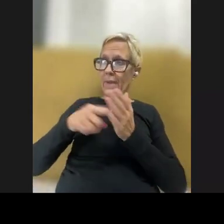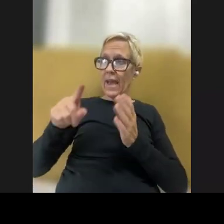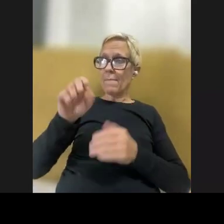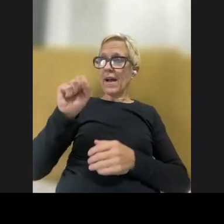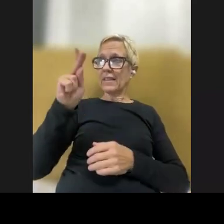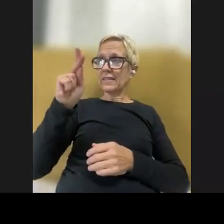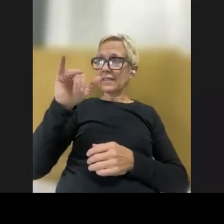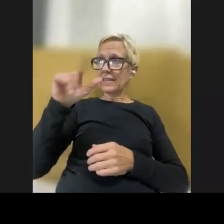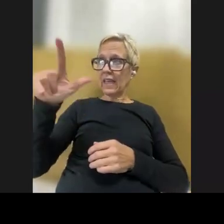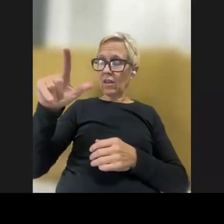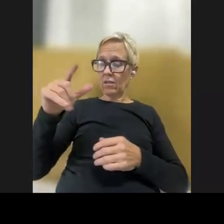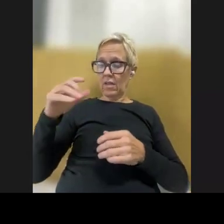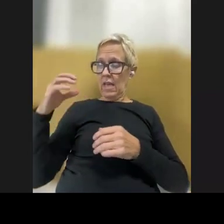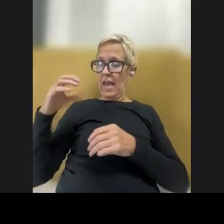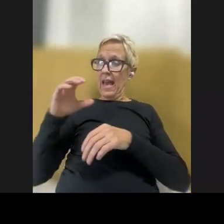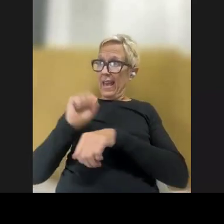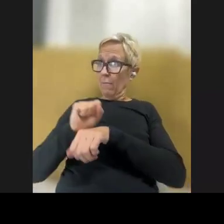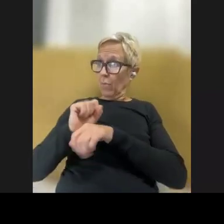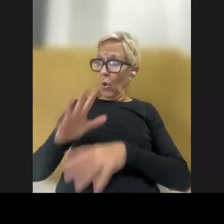It time for us to file complaints again.